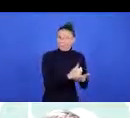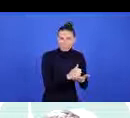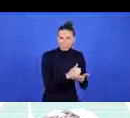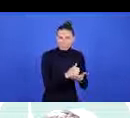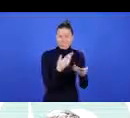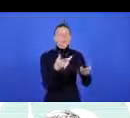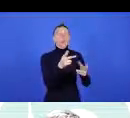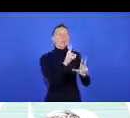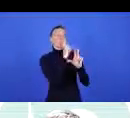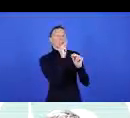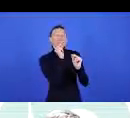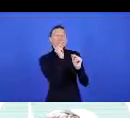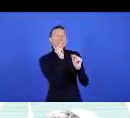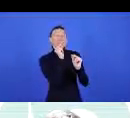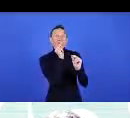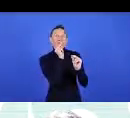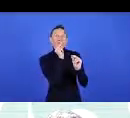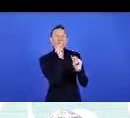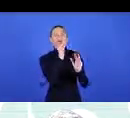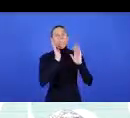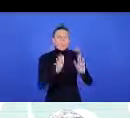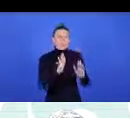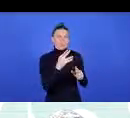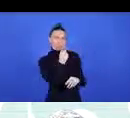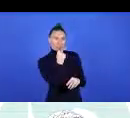who don't benefit enough from conventional hearing aids, or they